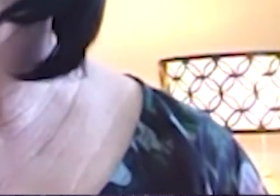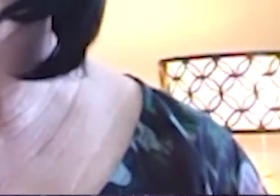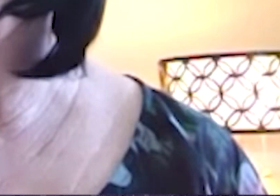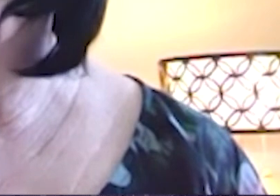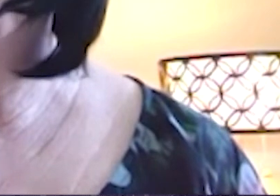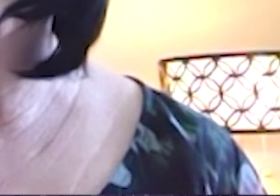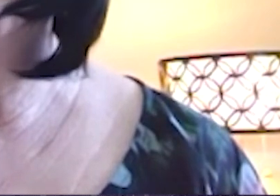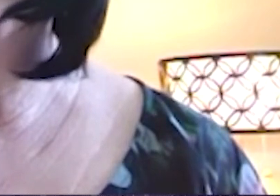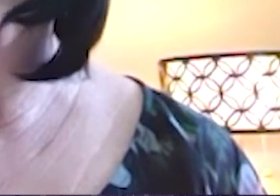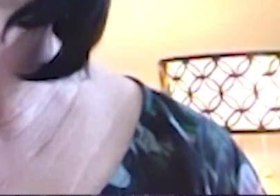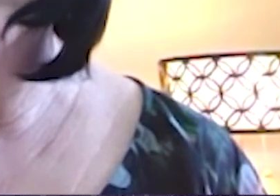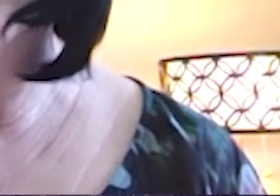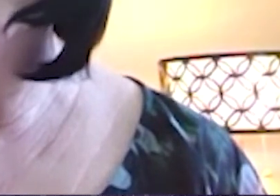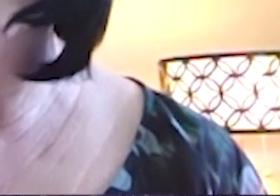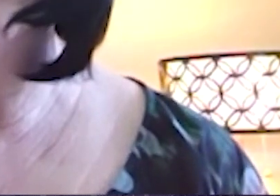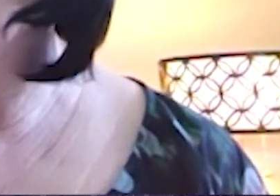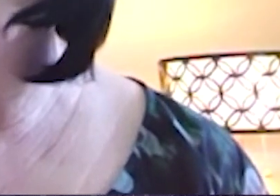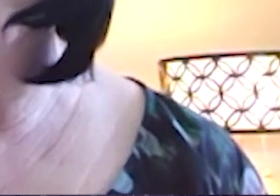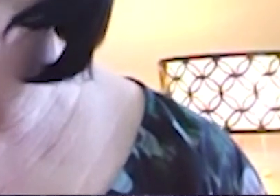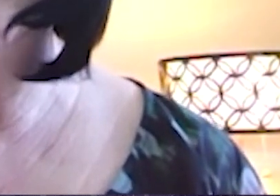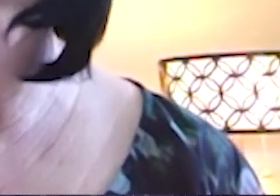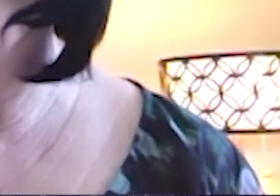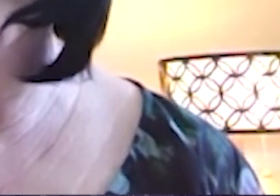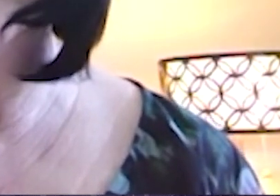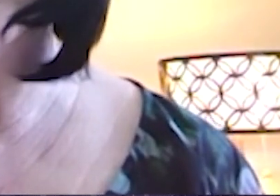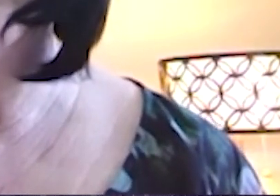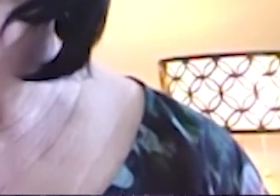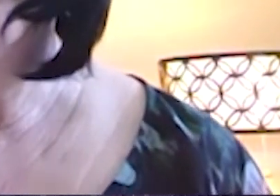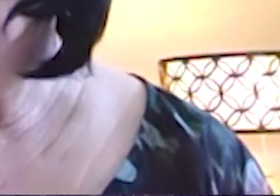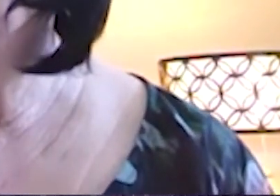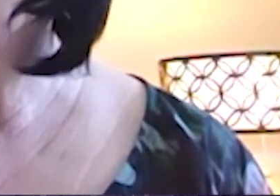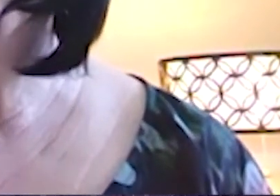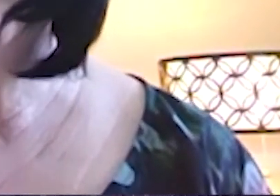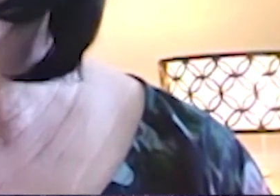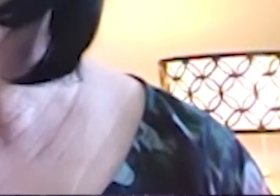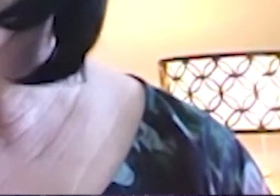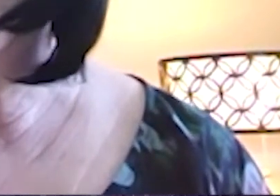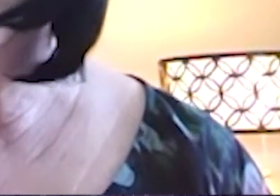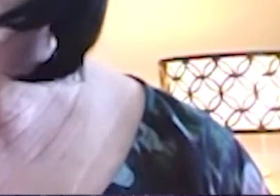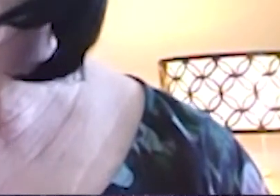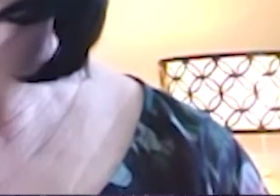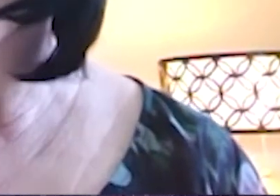month to uplift and recognize the children of these heroes who display remarkable strength and